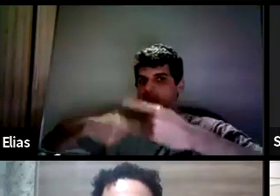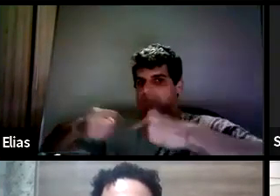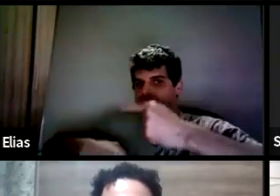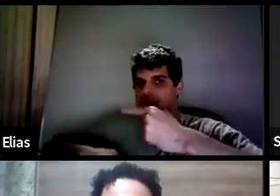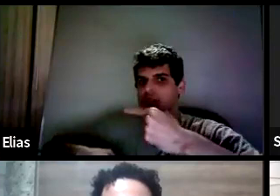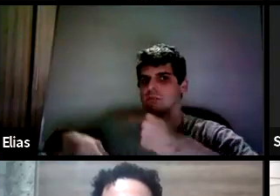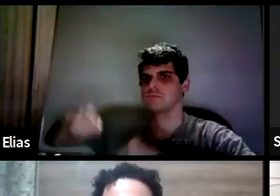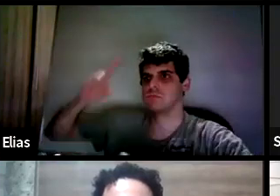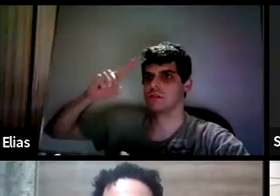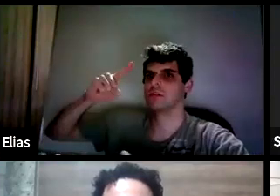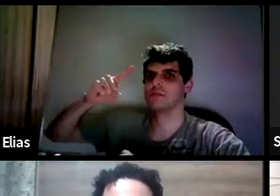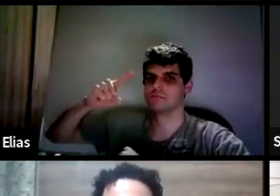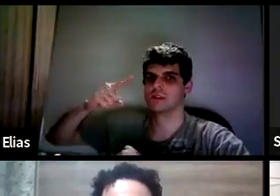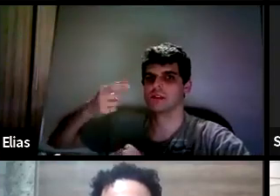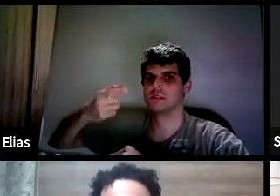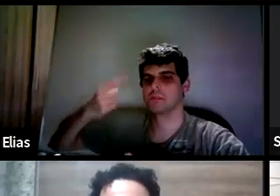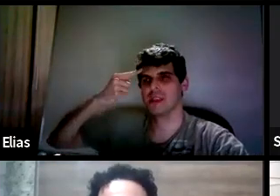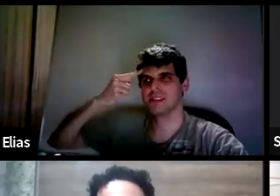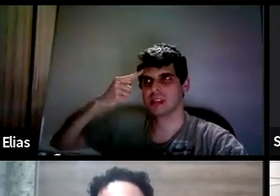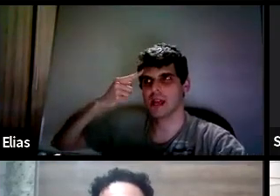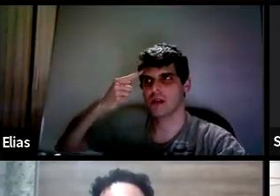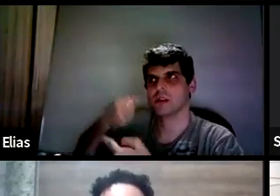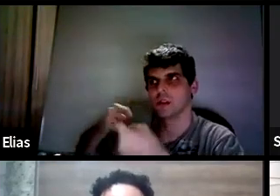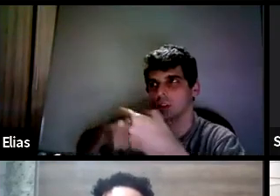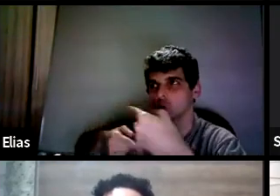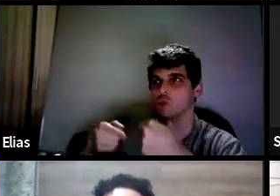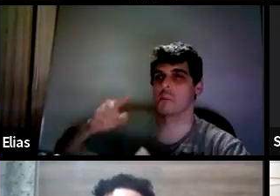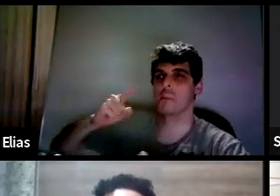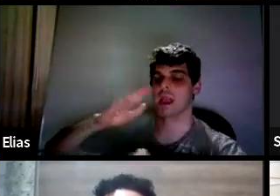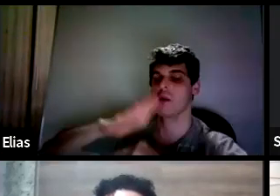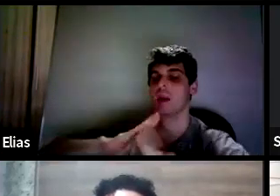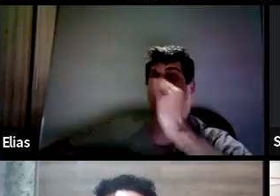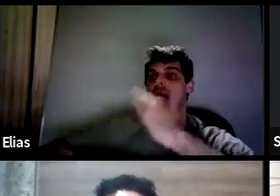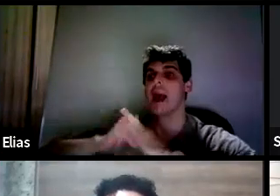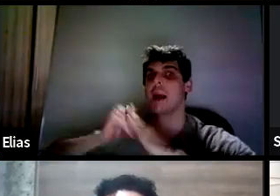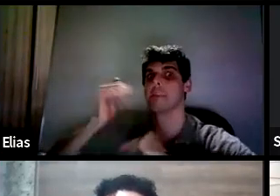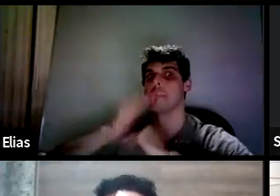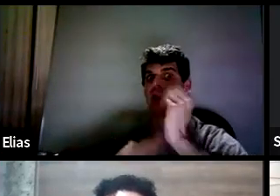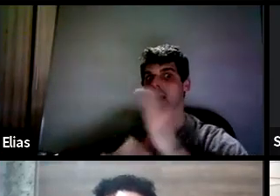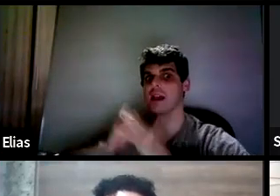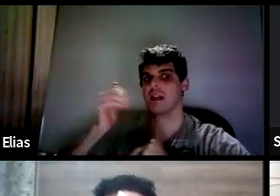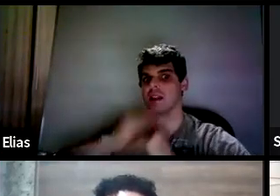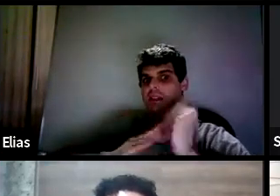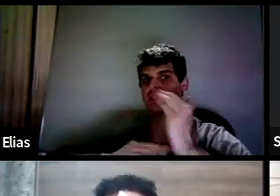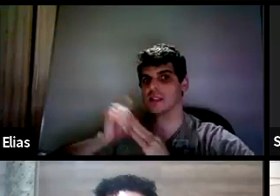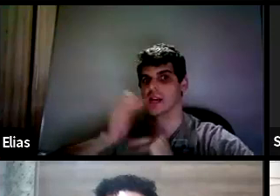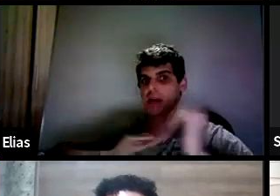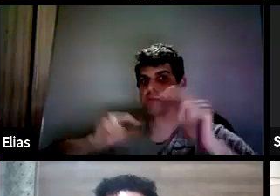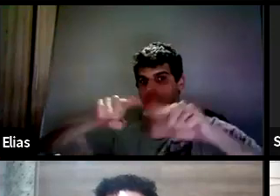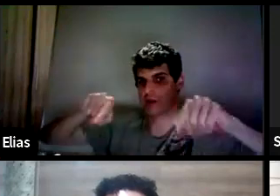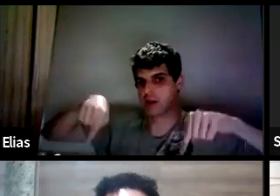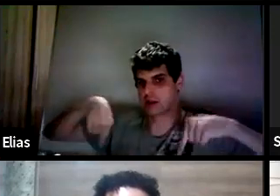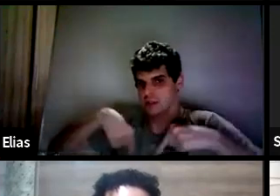ydney will very soon ydney well we're seeing a lot quicker well we're seeing a lot we can do this. if they're mad at the face if they're mad at the face to said that fit all to myself said that fit all to my face so